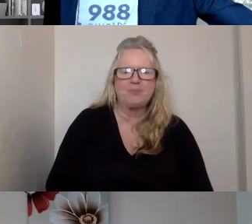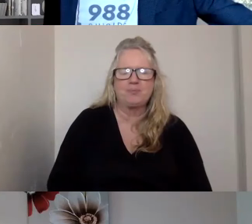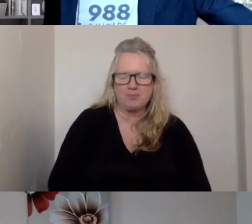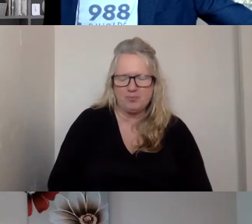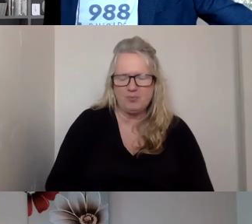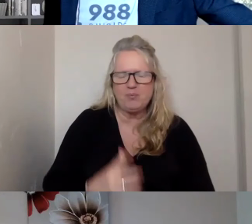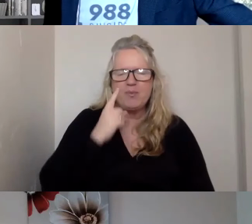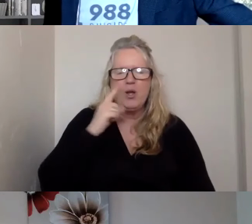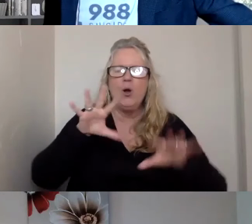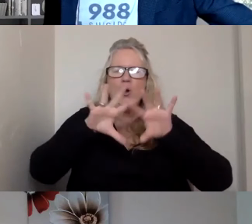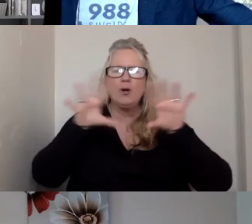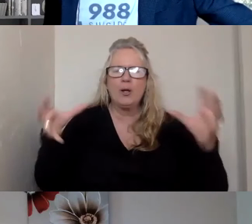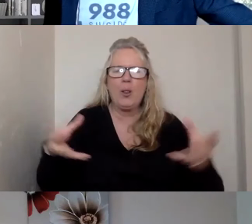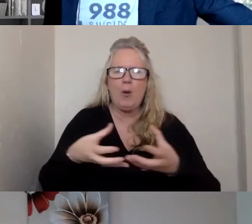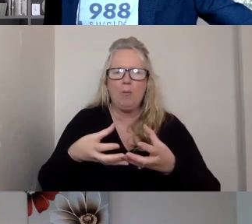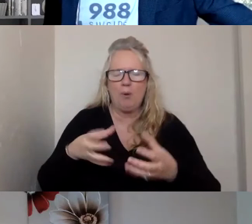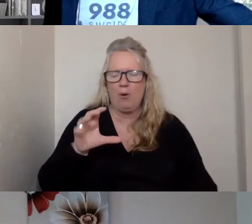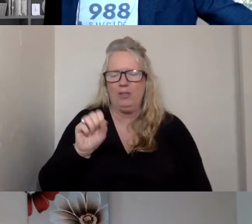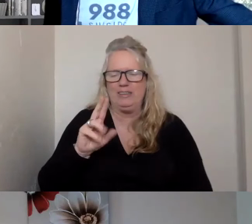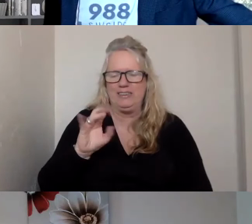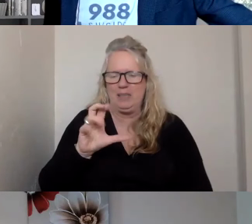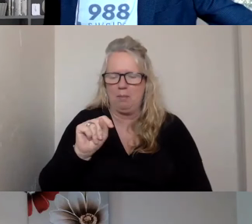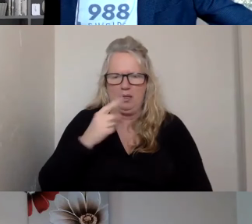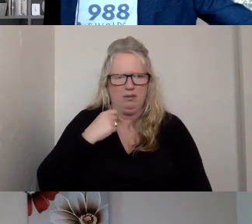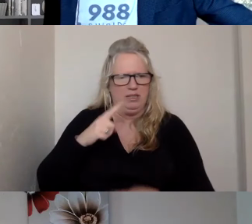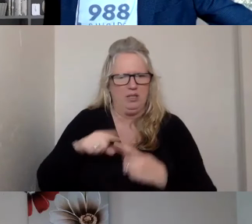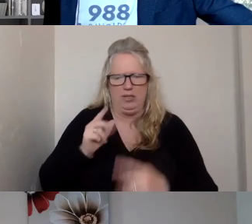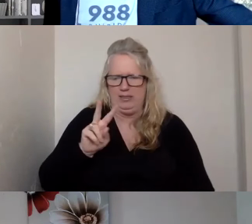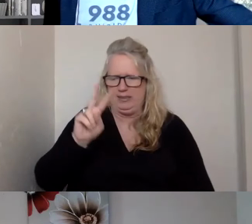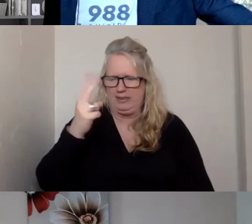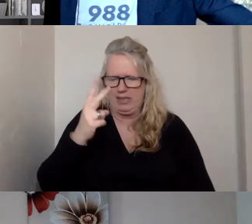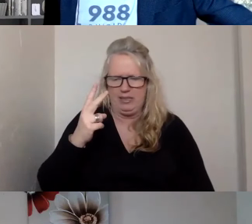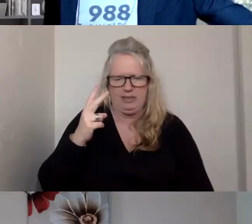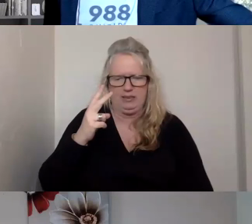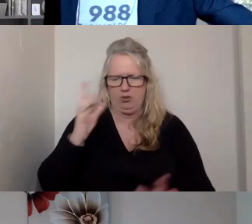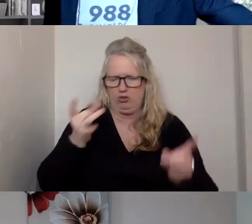WE DID A SECOND CRISIS NOW SUMMIT IN WASHINGTON DC AS PART OF